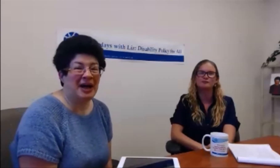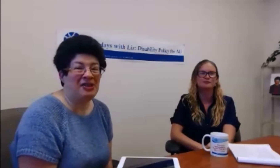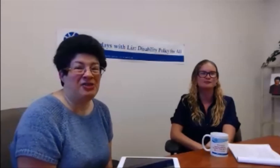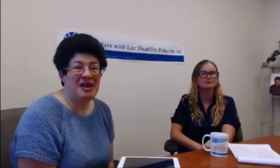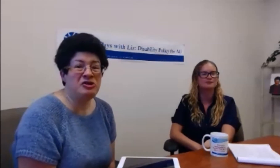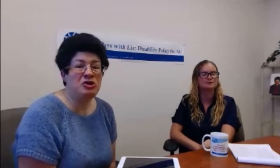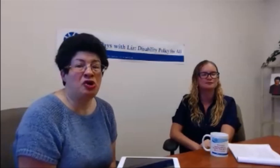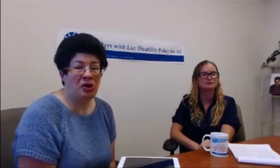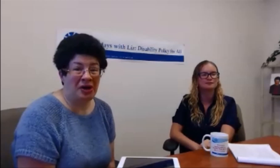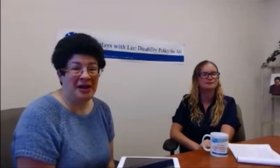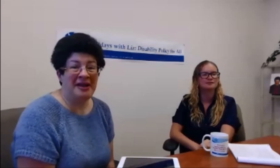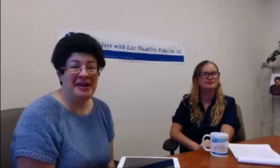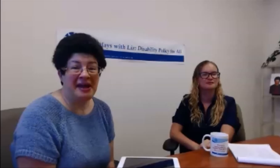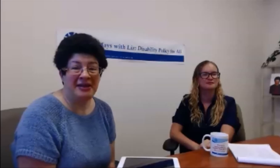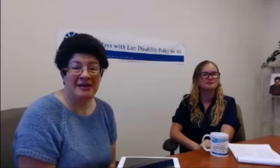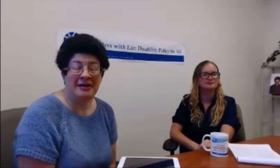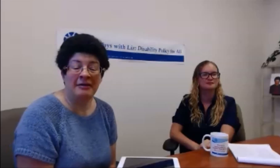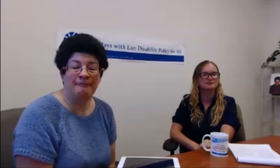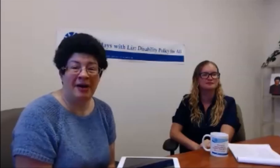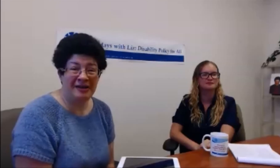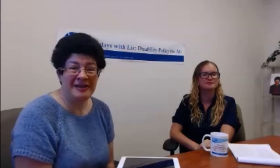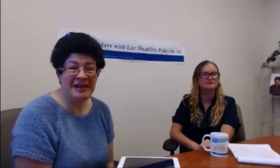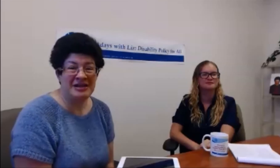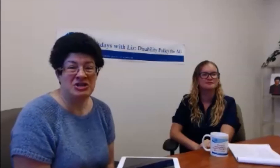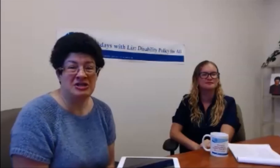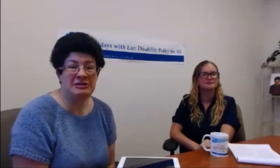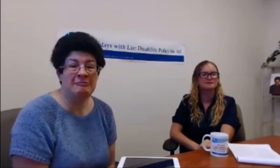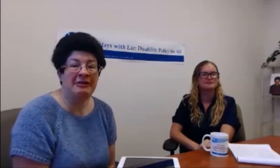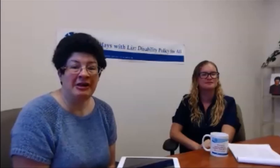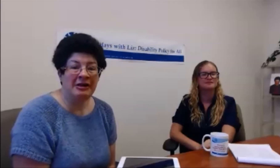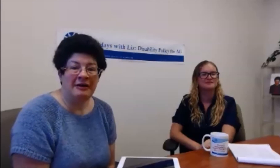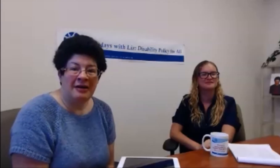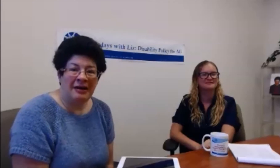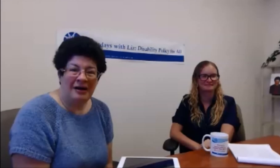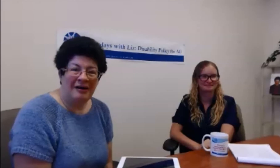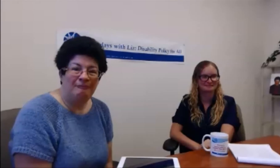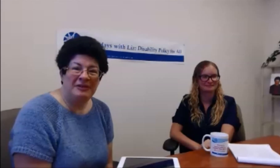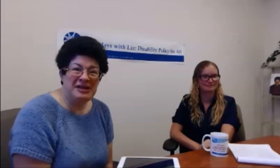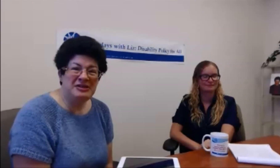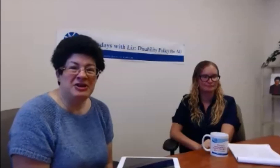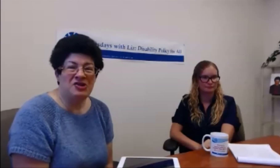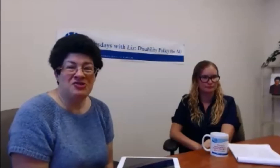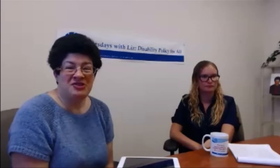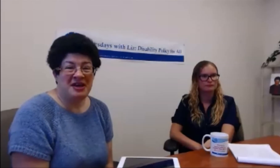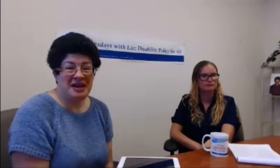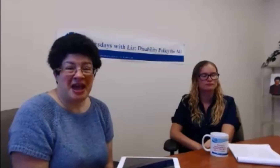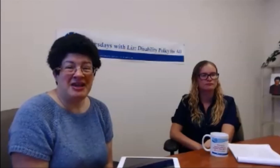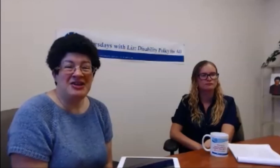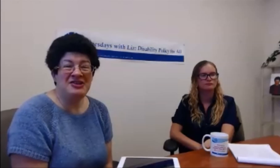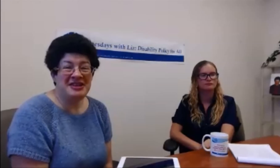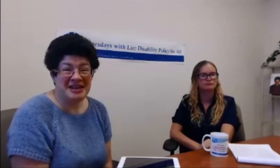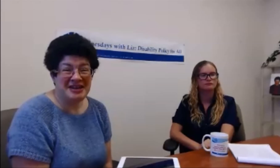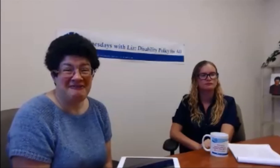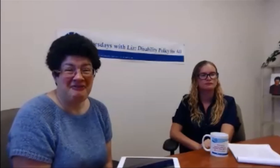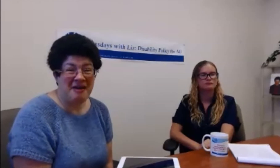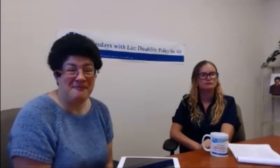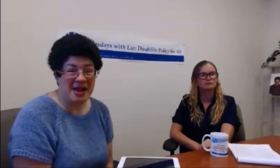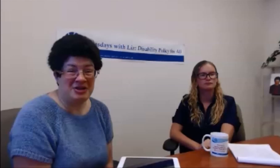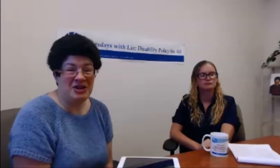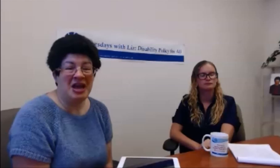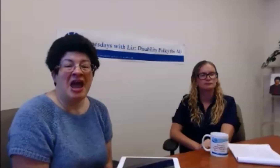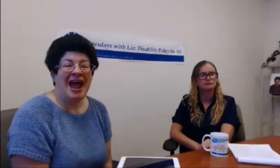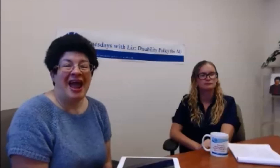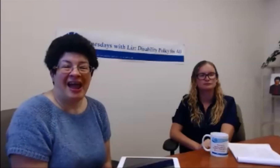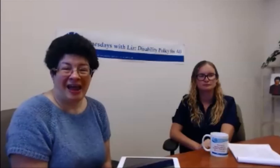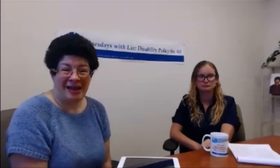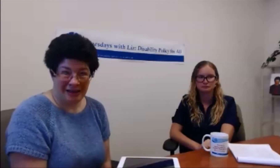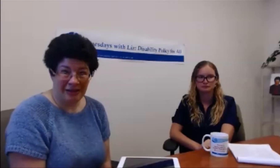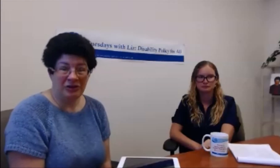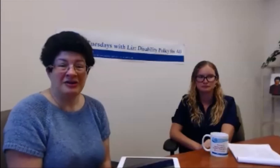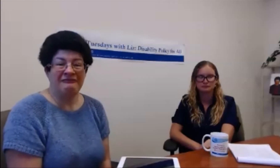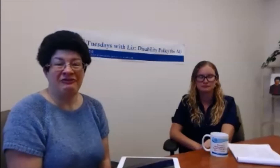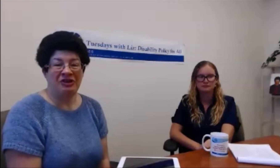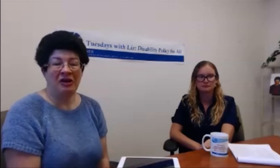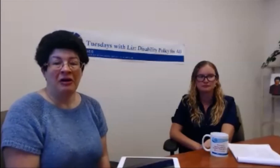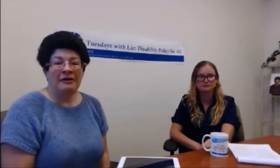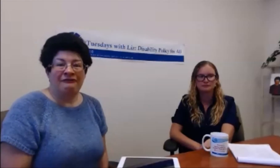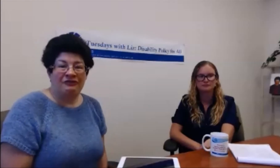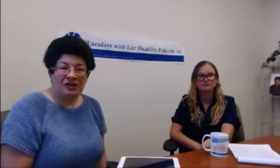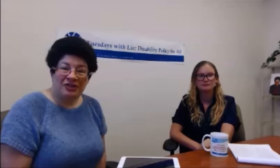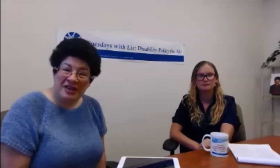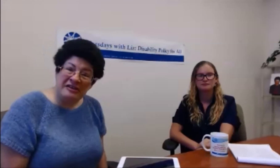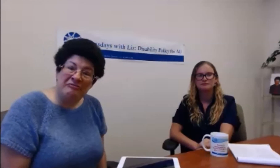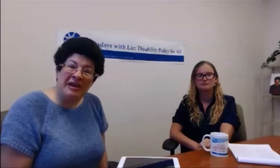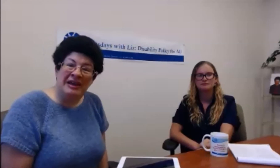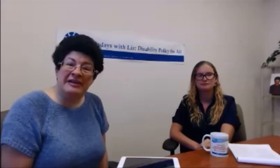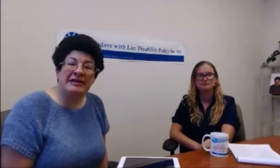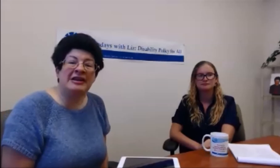this other policy issues, please go to the AUCD’S webpage and look for this week’s